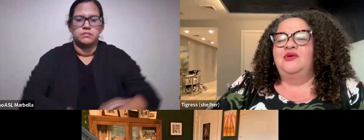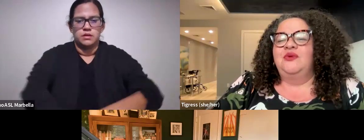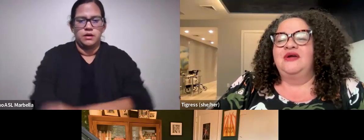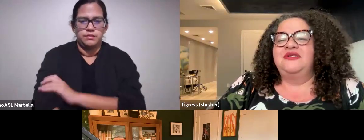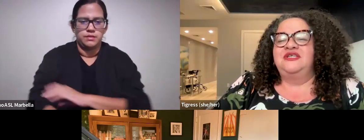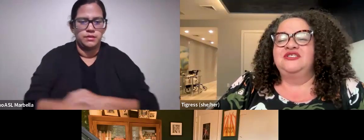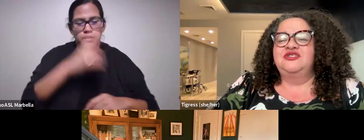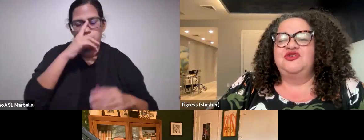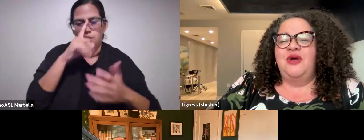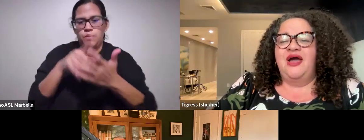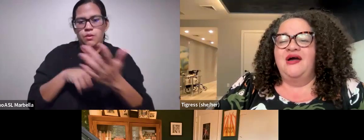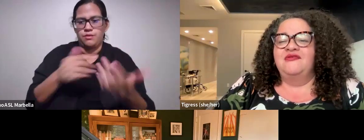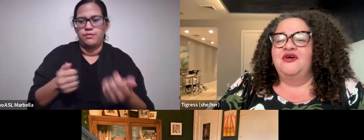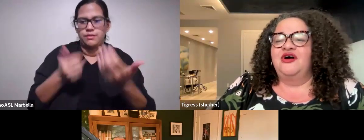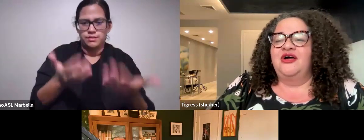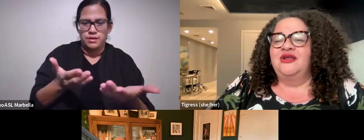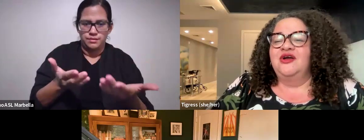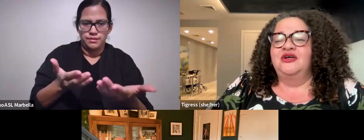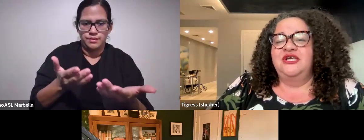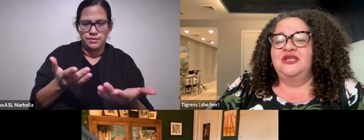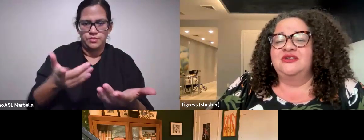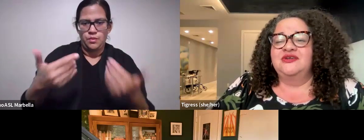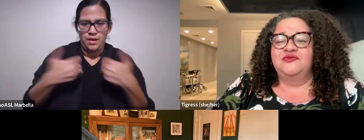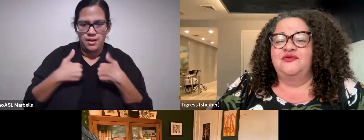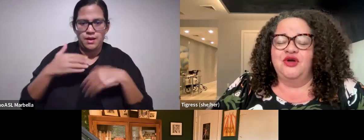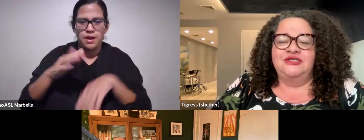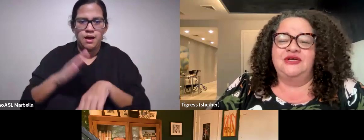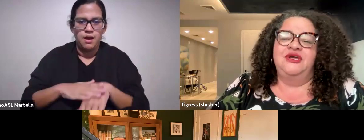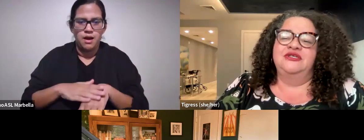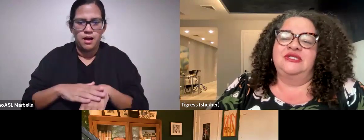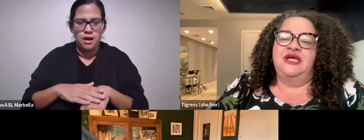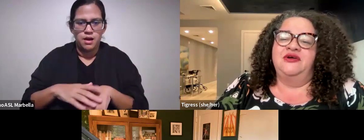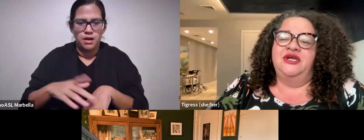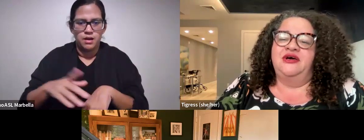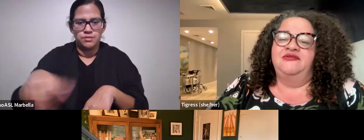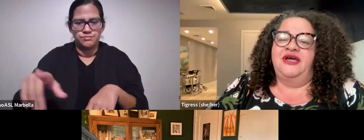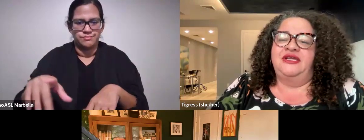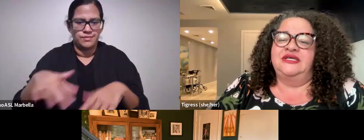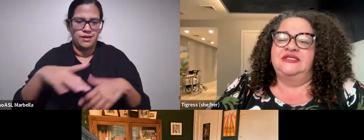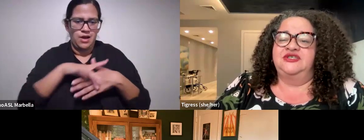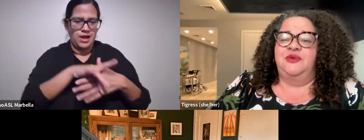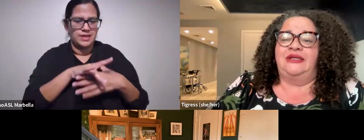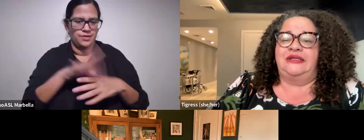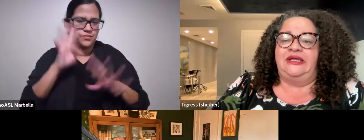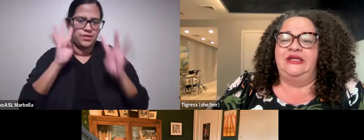What recommendations do you have on content for content creators in the area of fatness and sexuality?